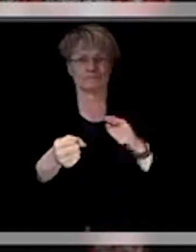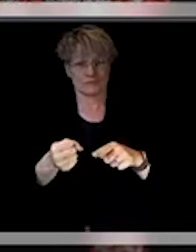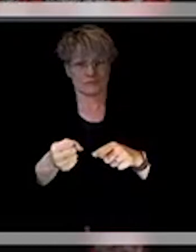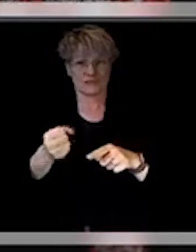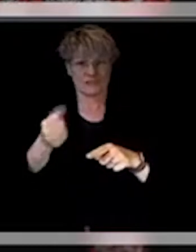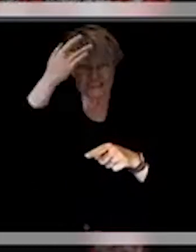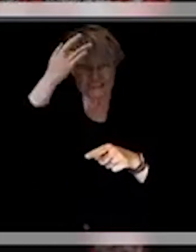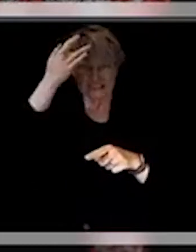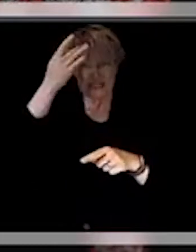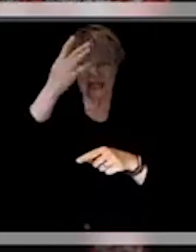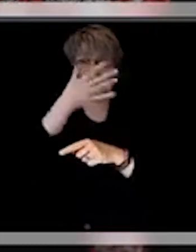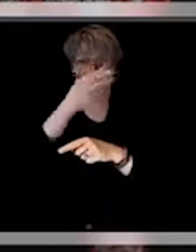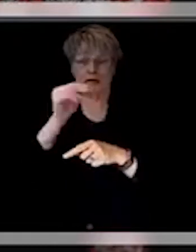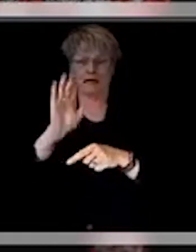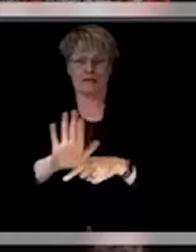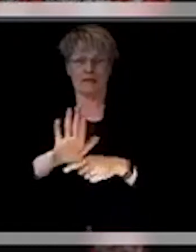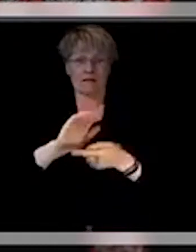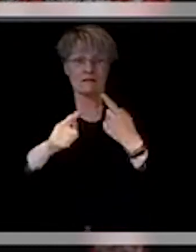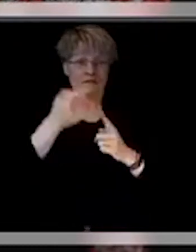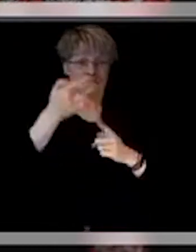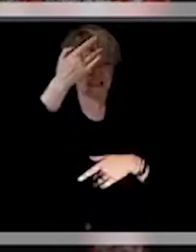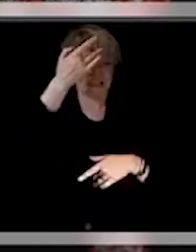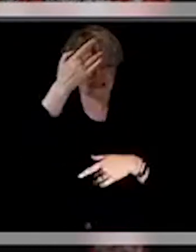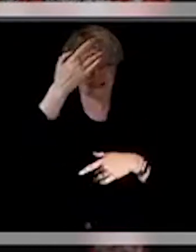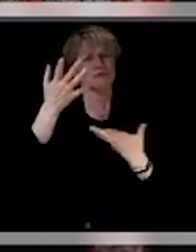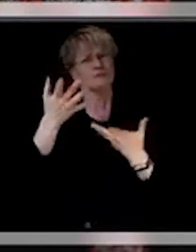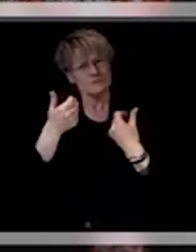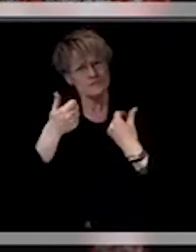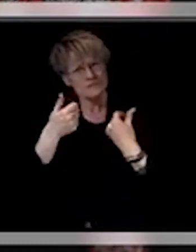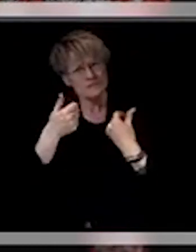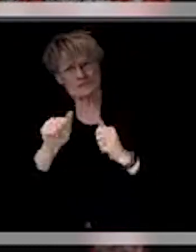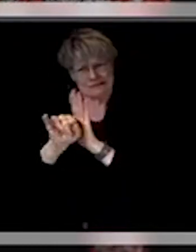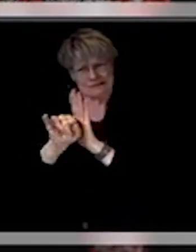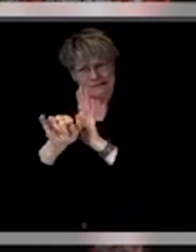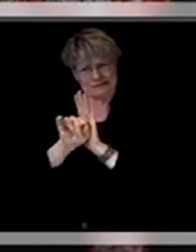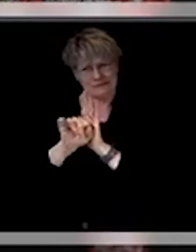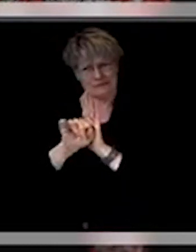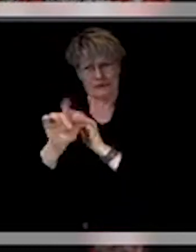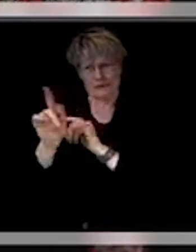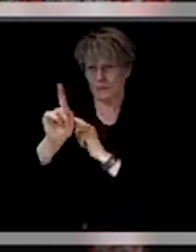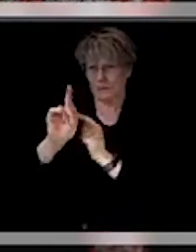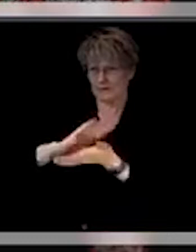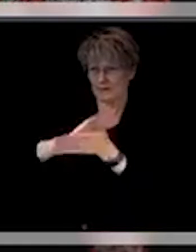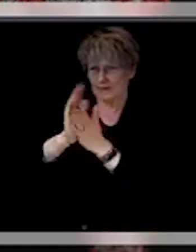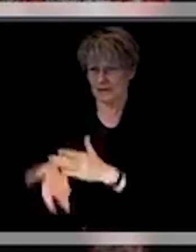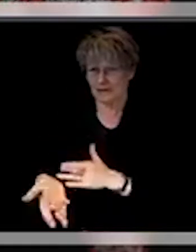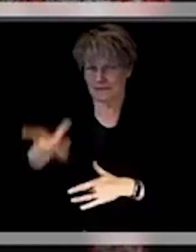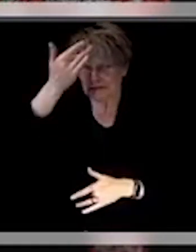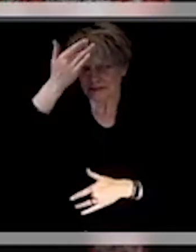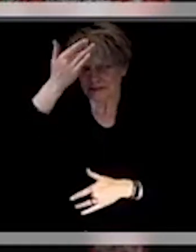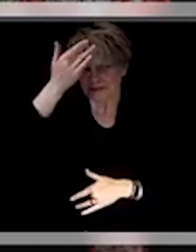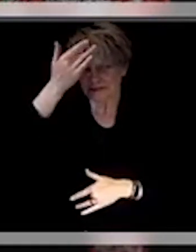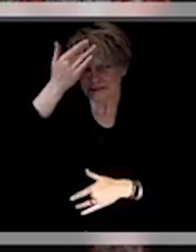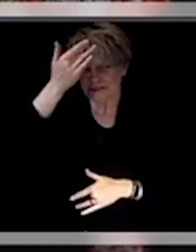do our best identify the source, but I didn't even share that I think it's probably more